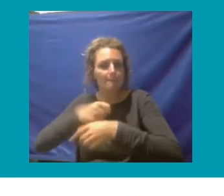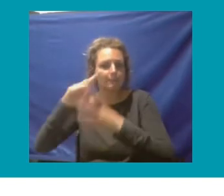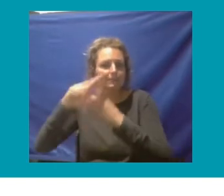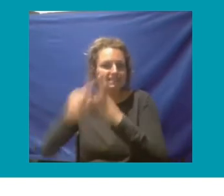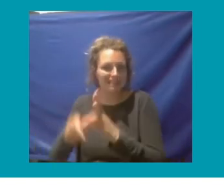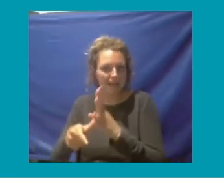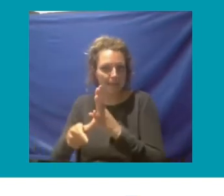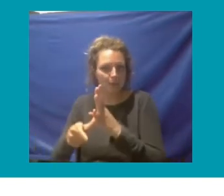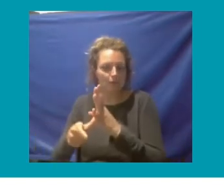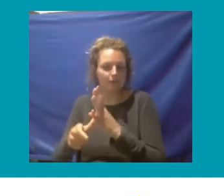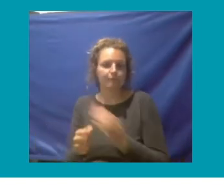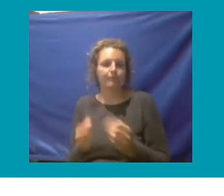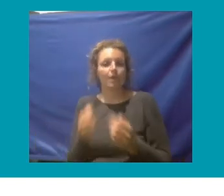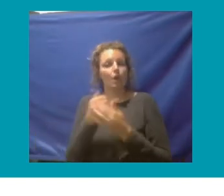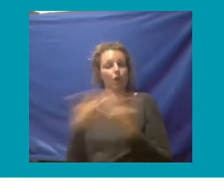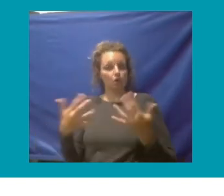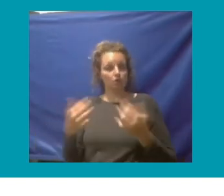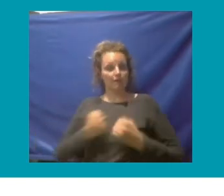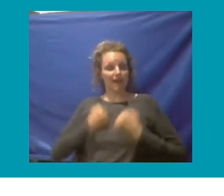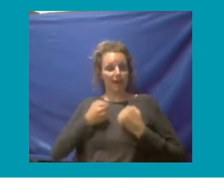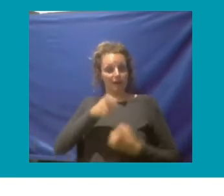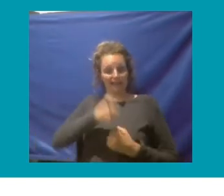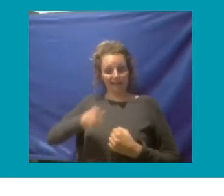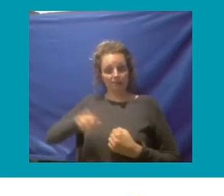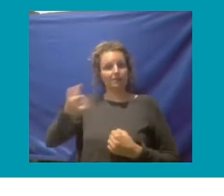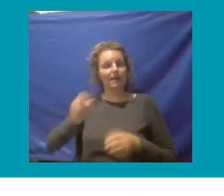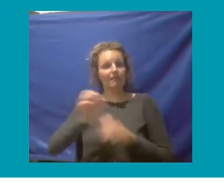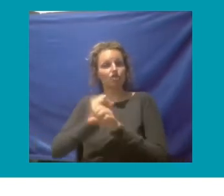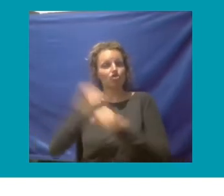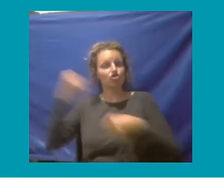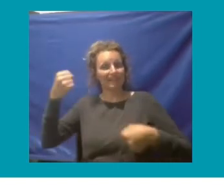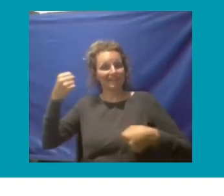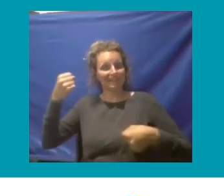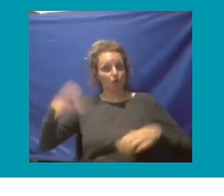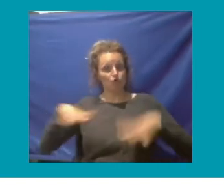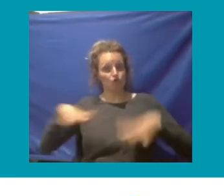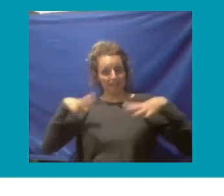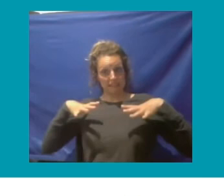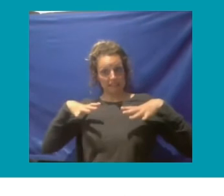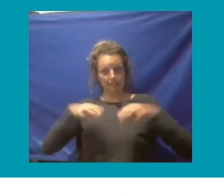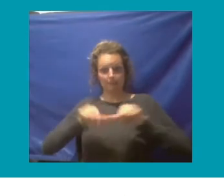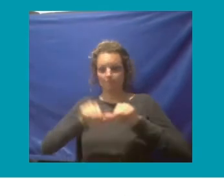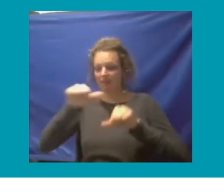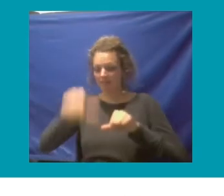can't use those degrees in the workplace. So I think we know what we can do.